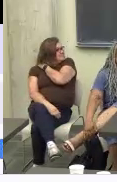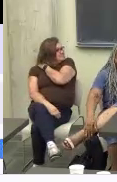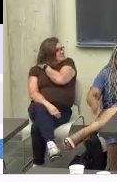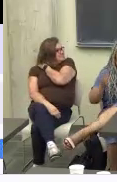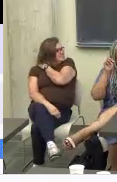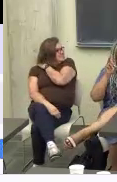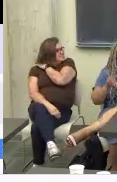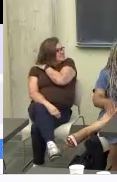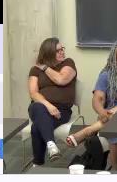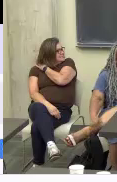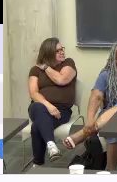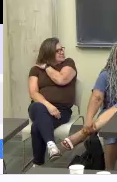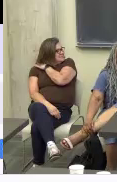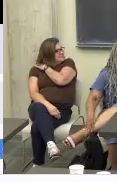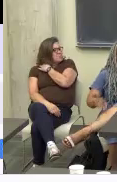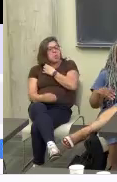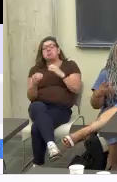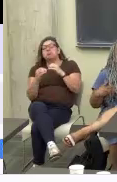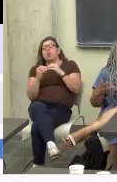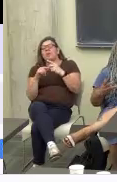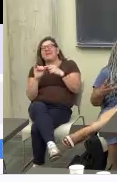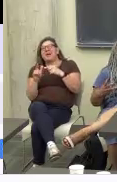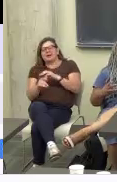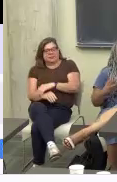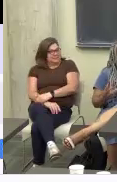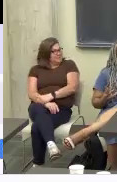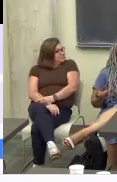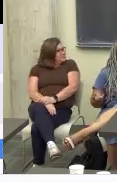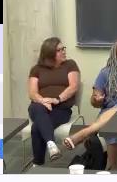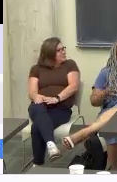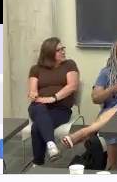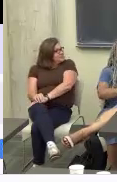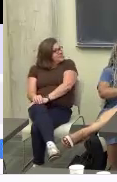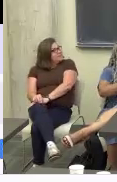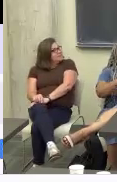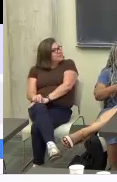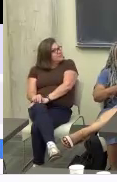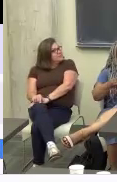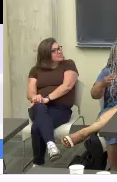Yes, more about that another time. But I'm saying that insofar as the tools